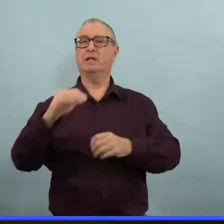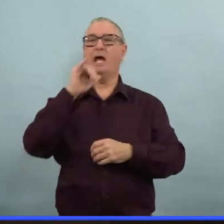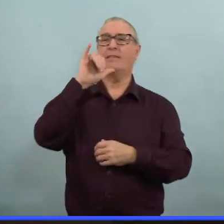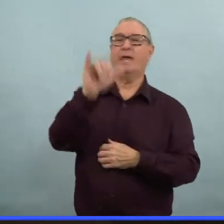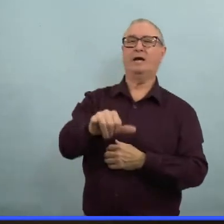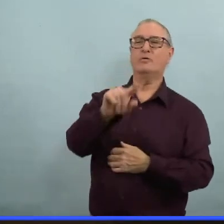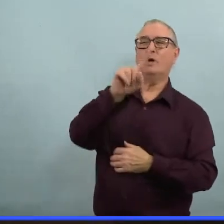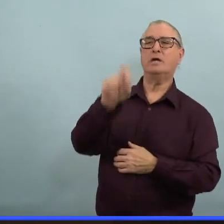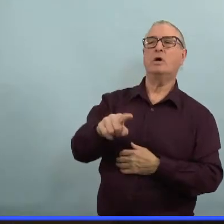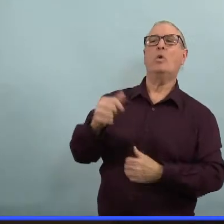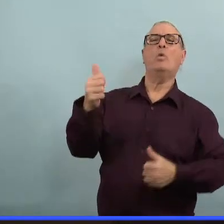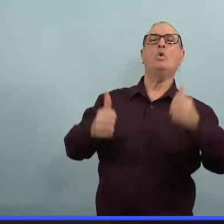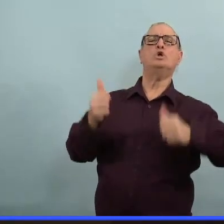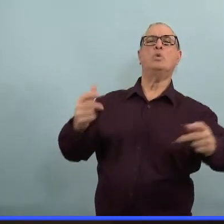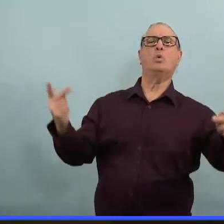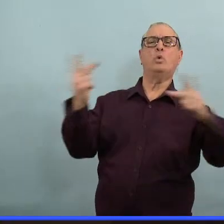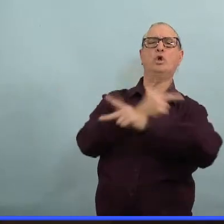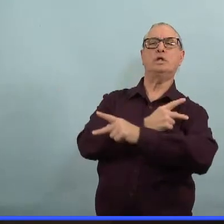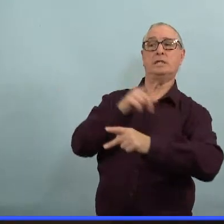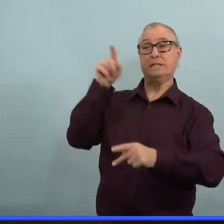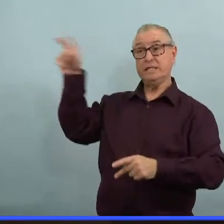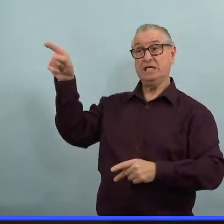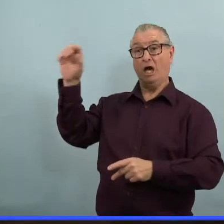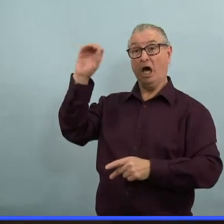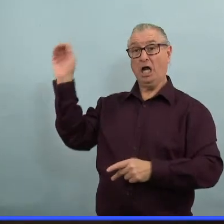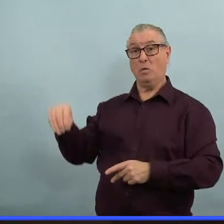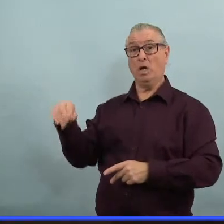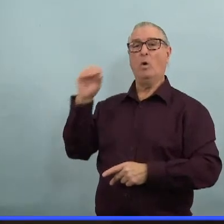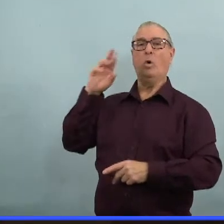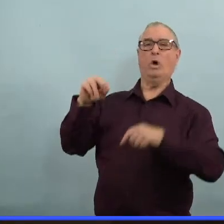is one worse than the other do you think i believe that questions i've answered that question a